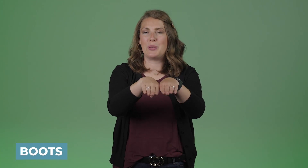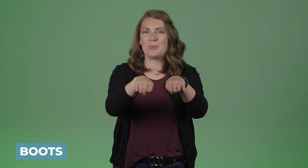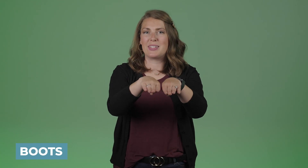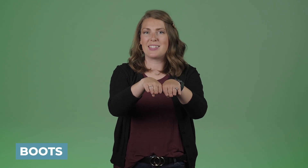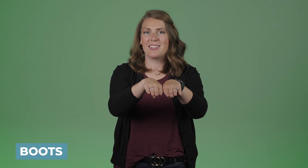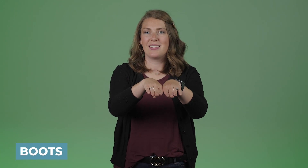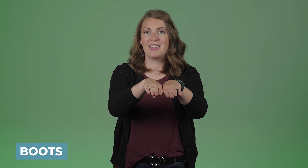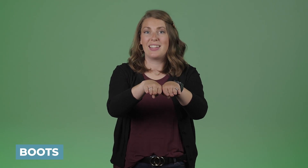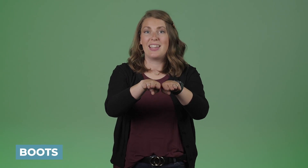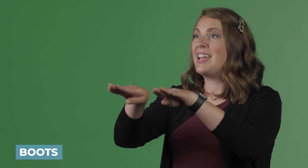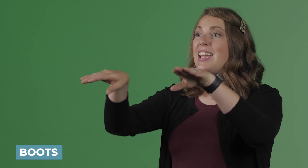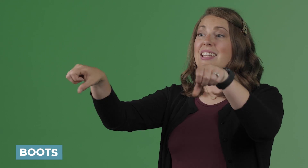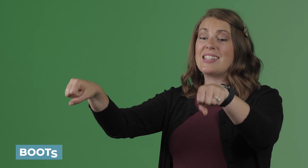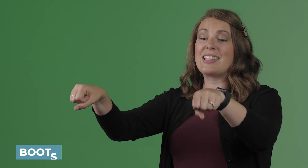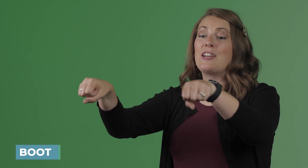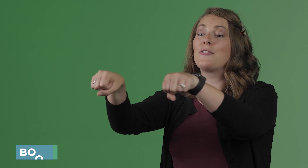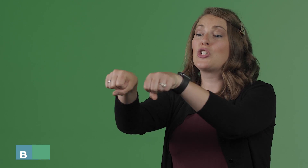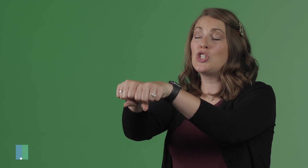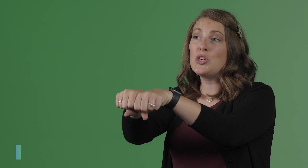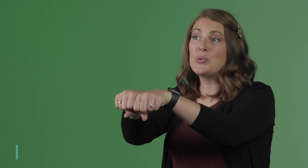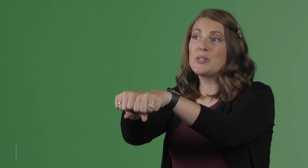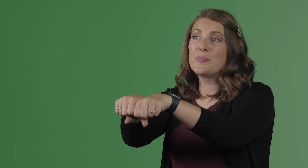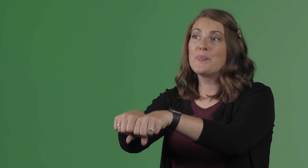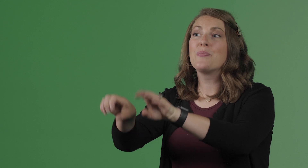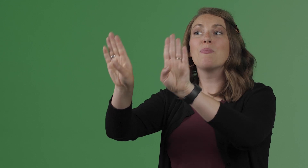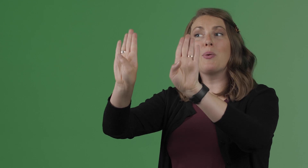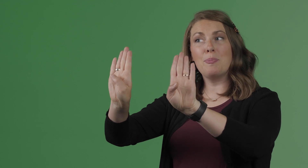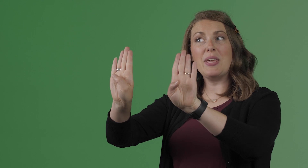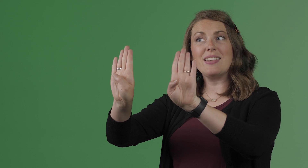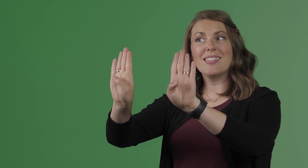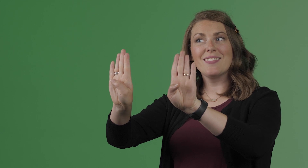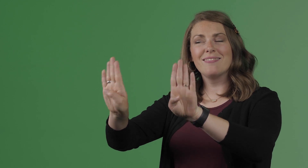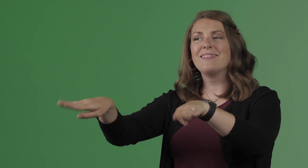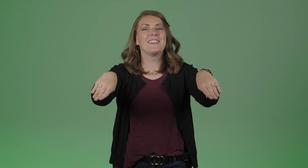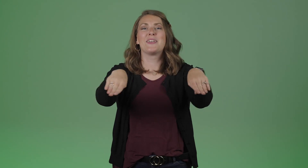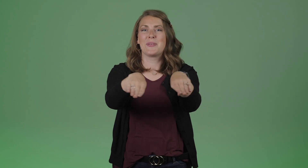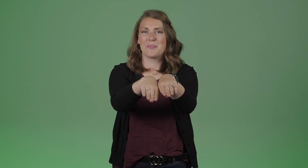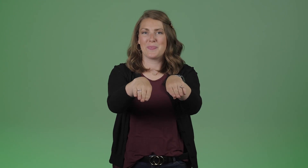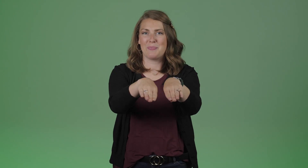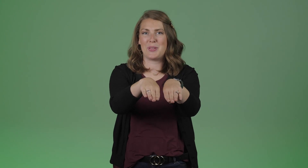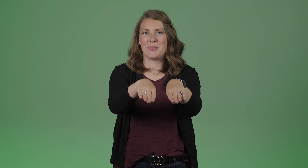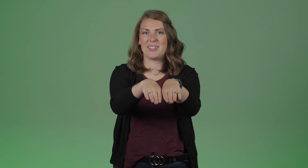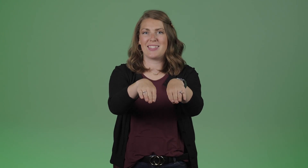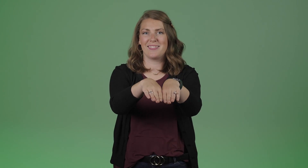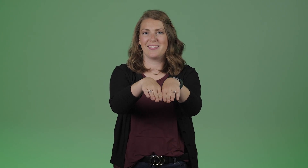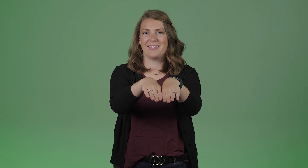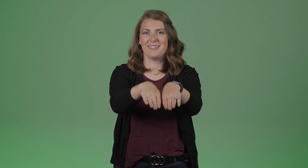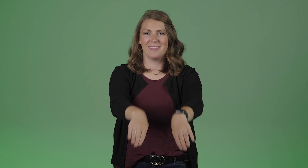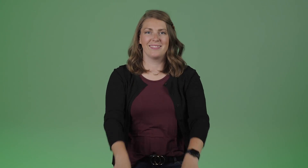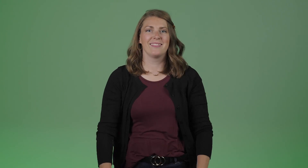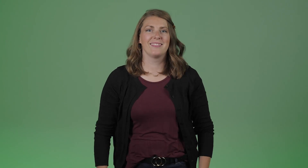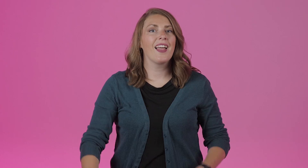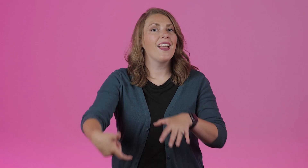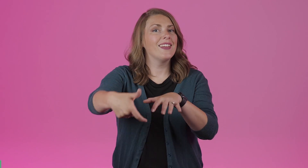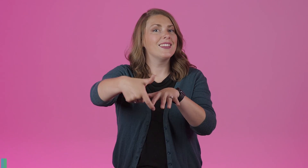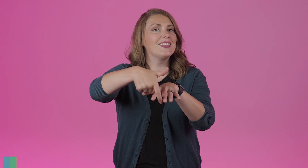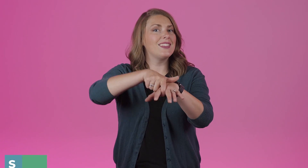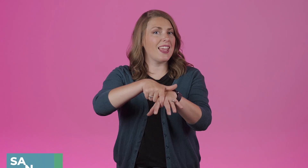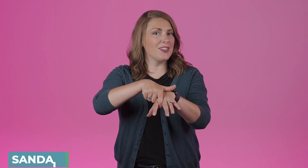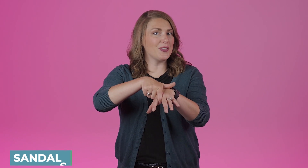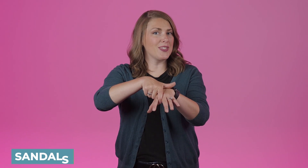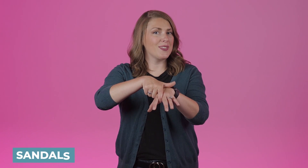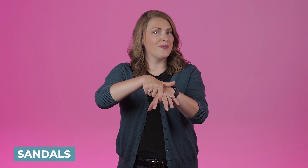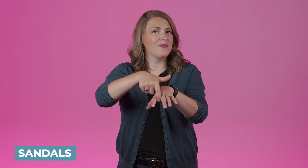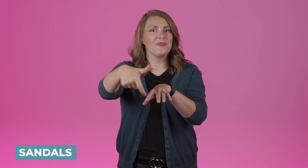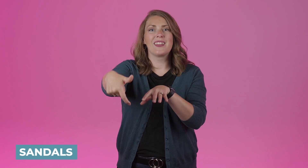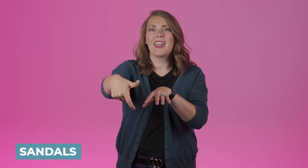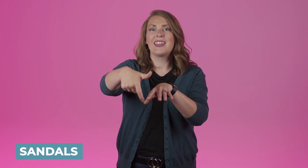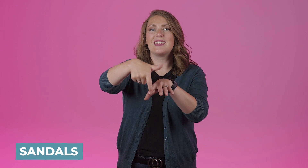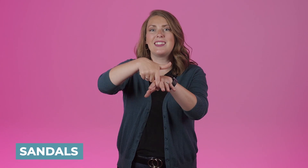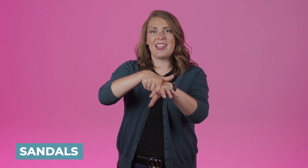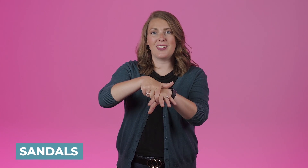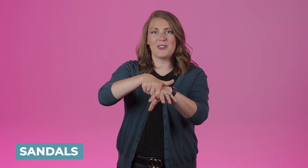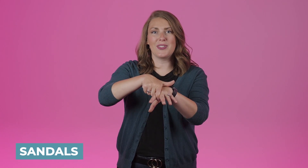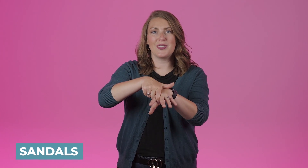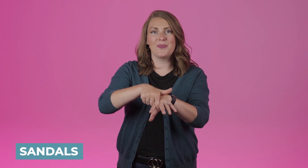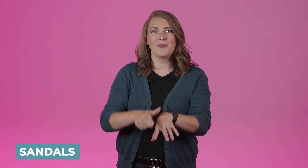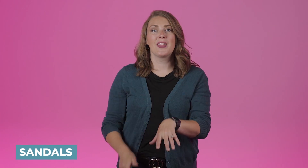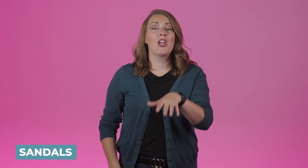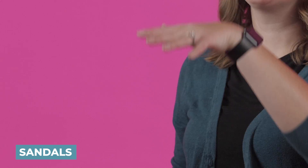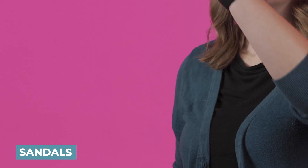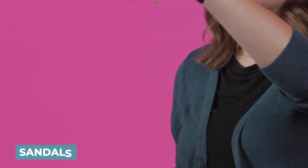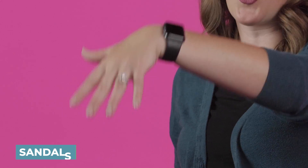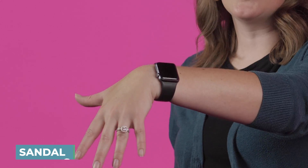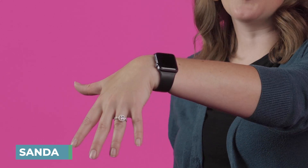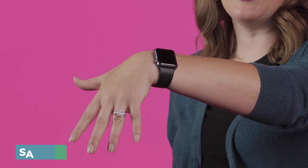boots,' it's a sign for shoes but with 'B's' 'boots.' 'Sandals, sandals,' your non-dominant